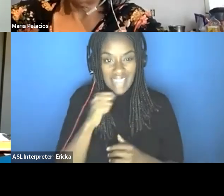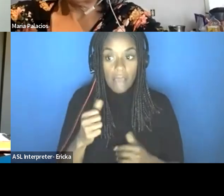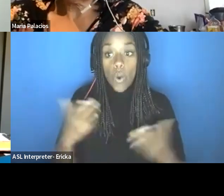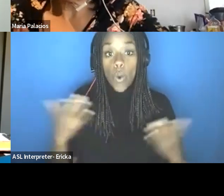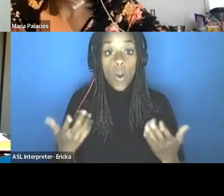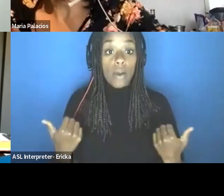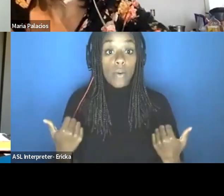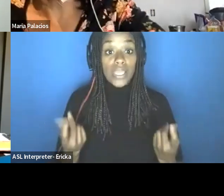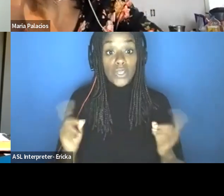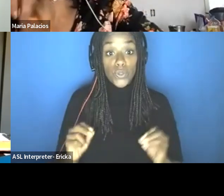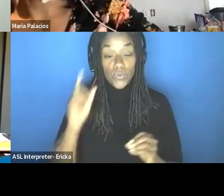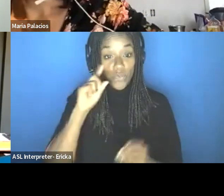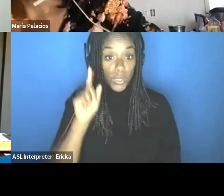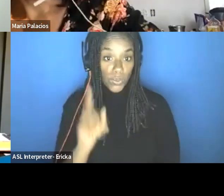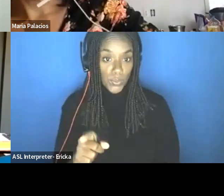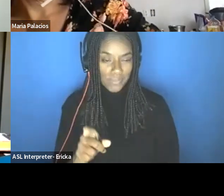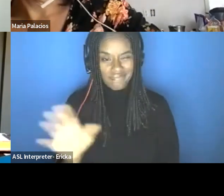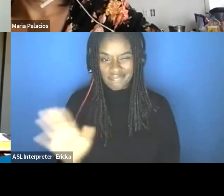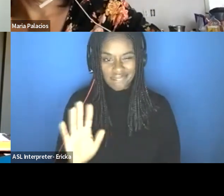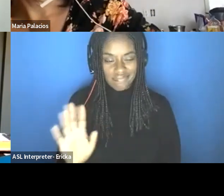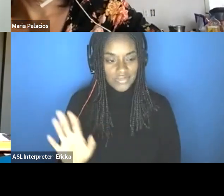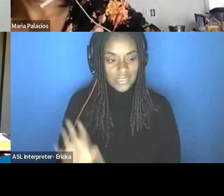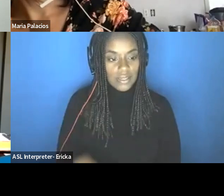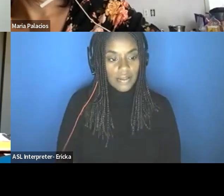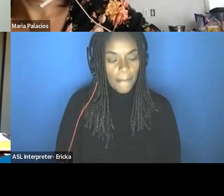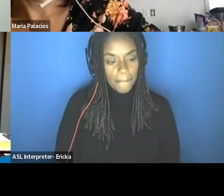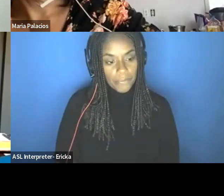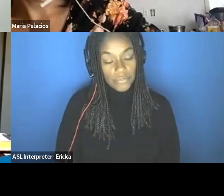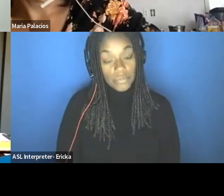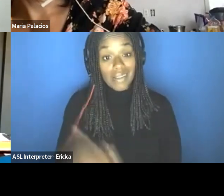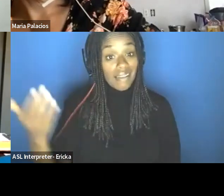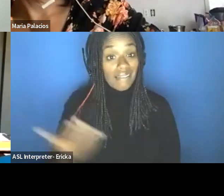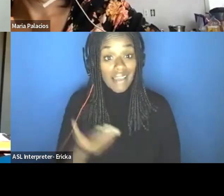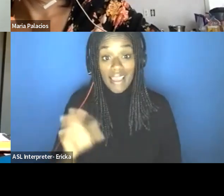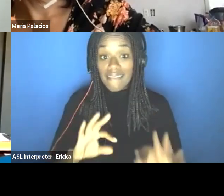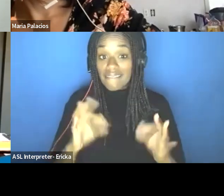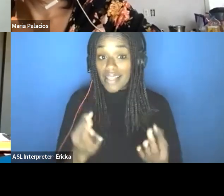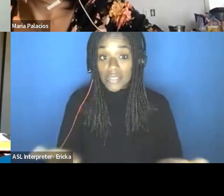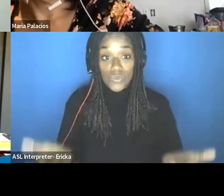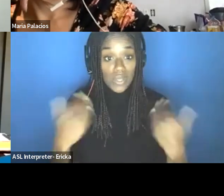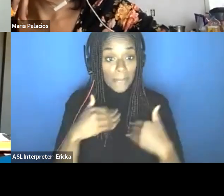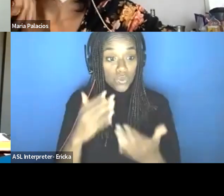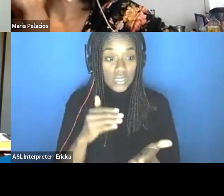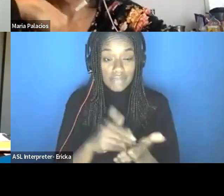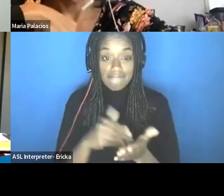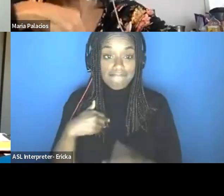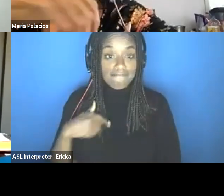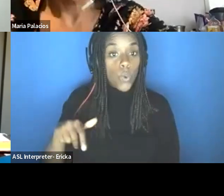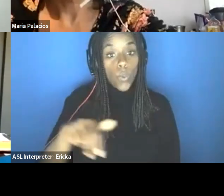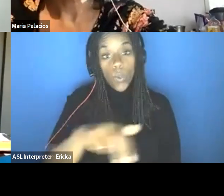Or what we do as versus what we can do for you.